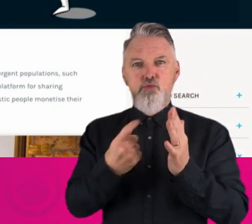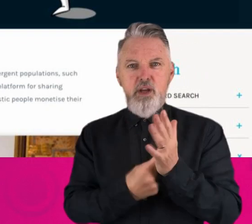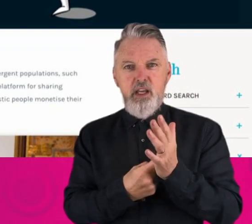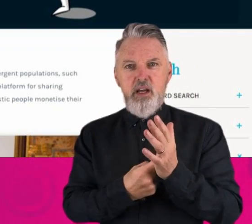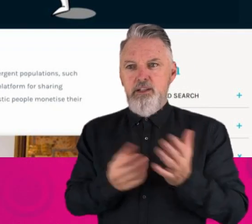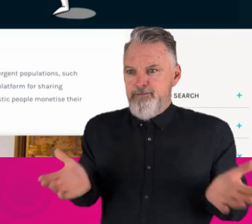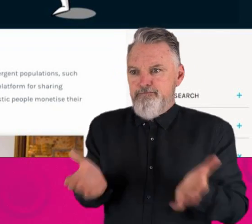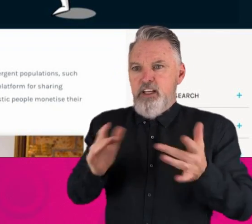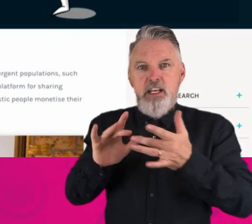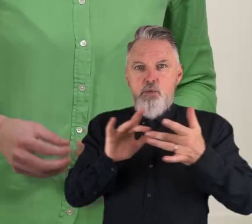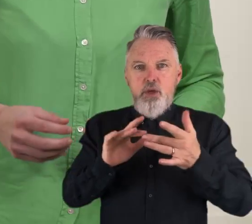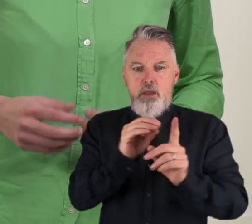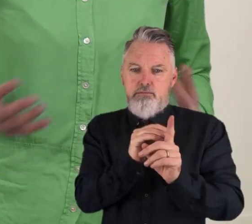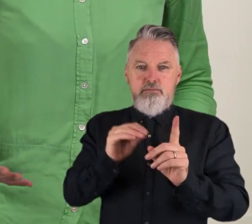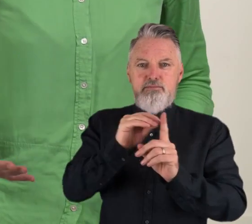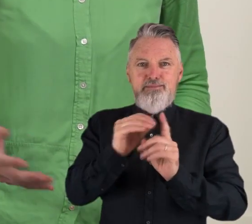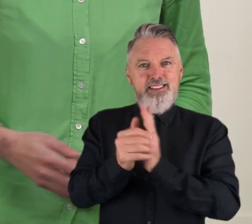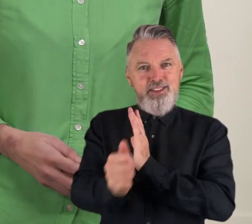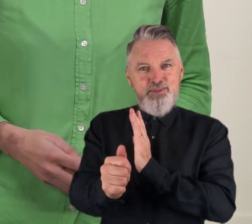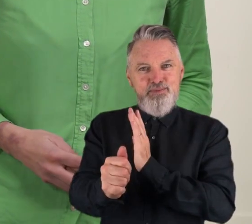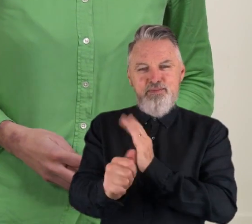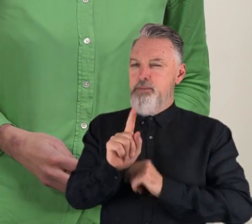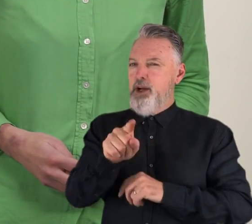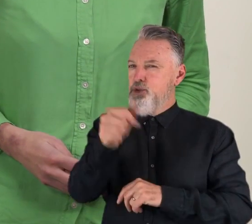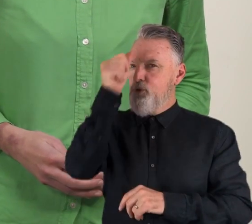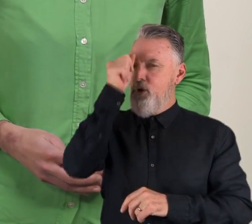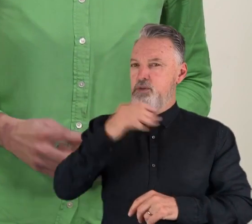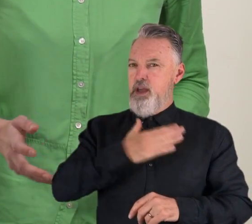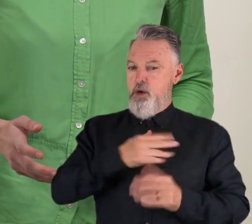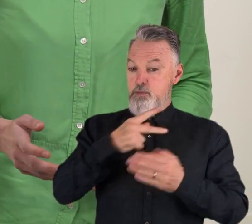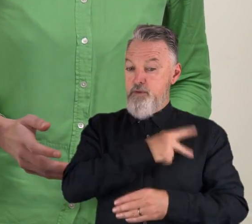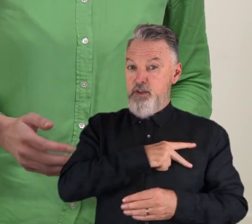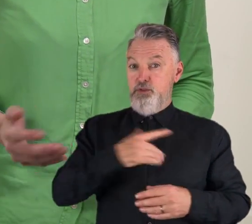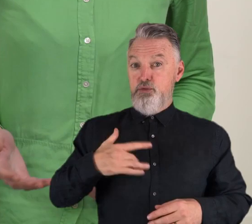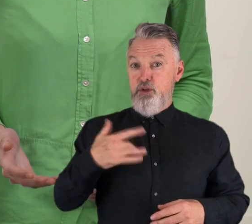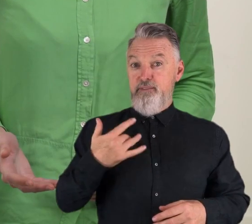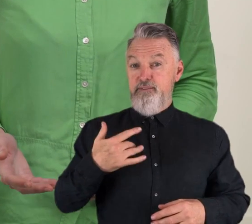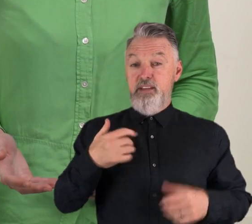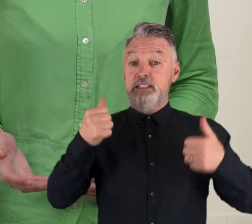and upskilling opportunities. But as we all know, in our professional lives success is often a team effort.